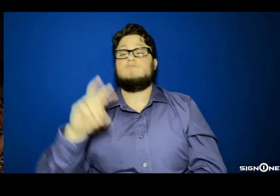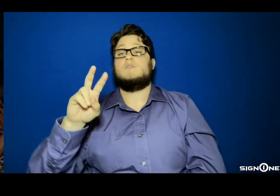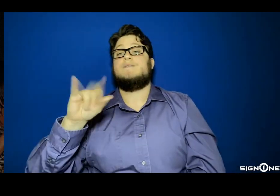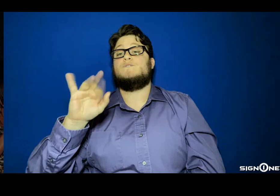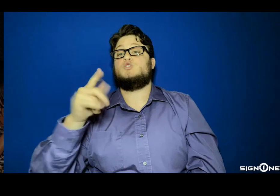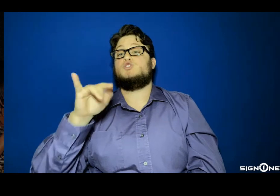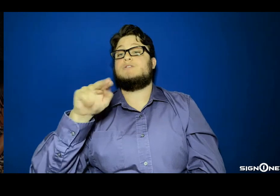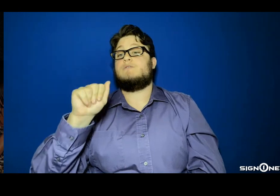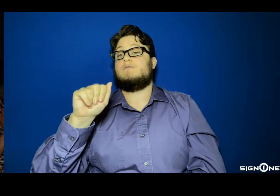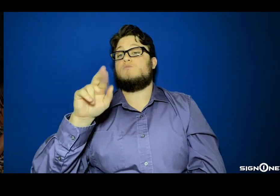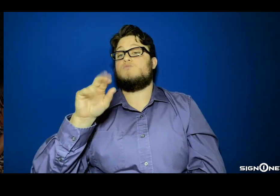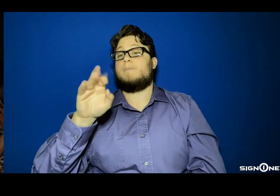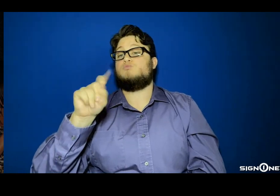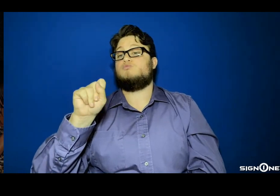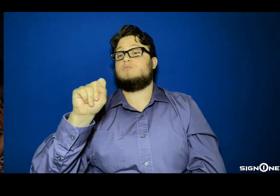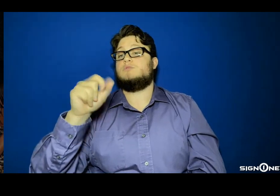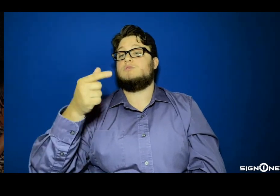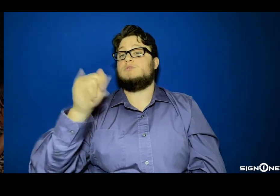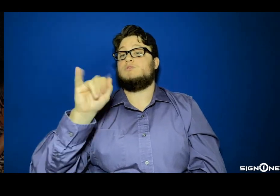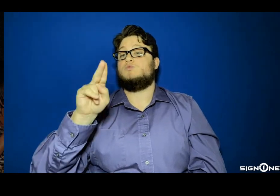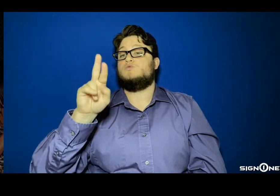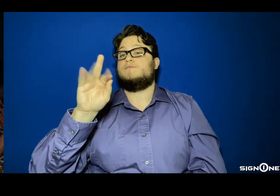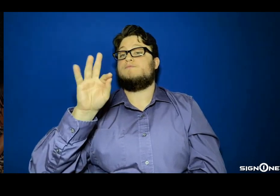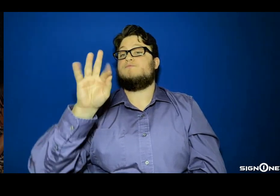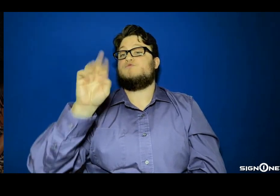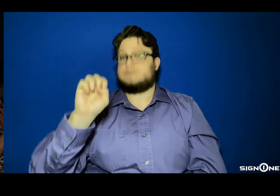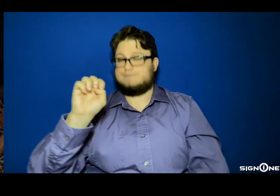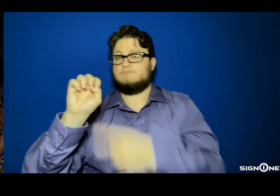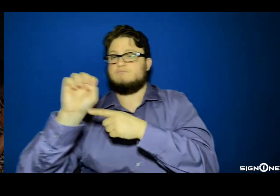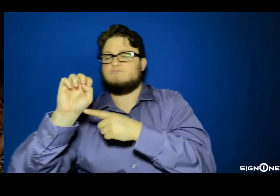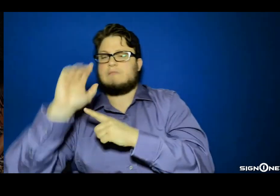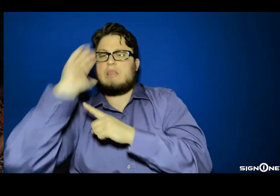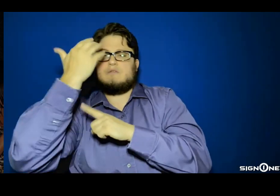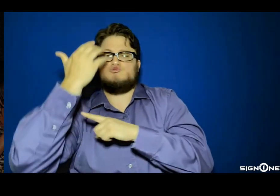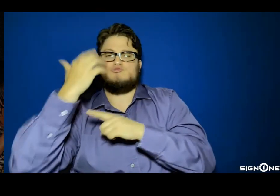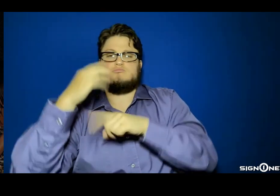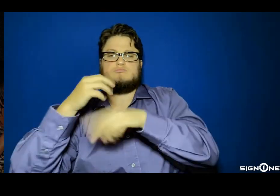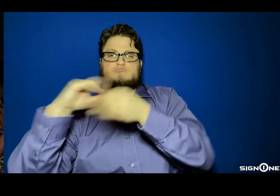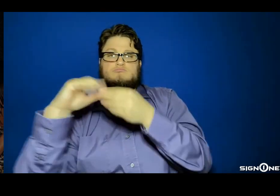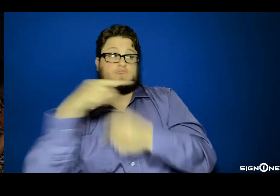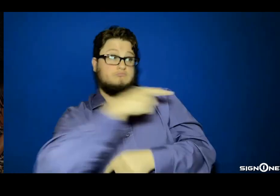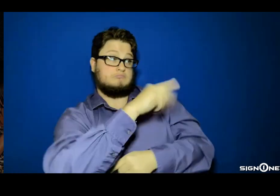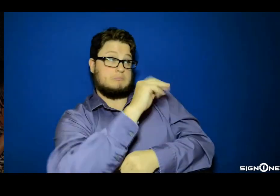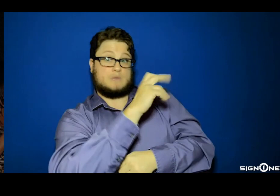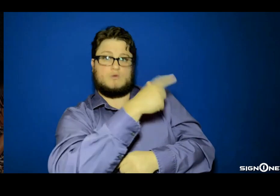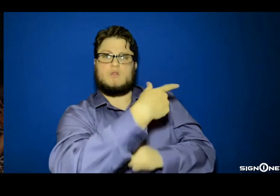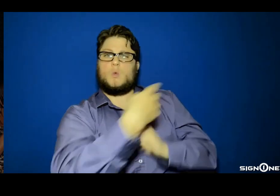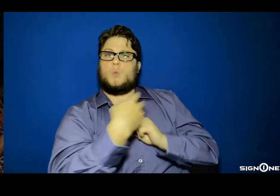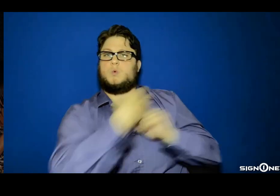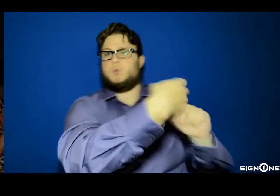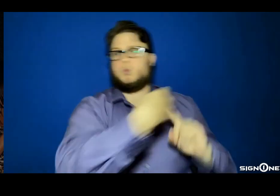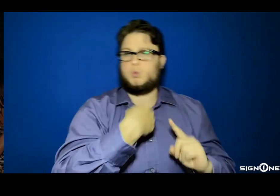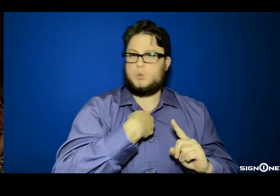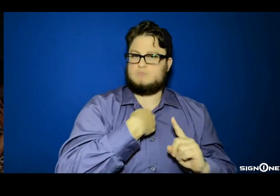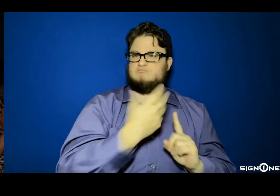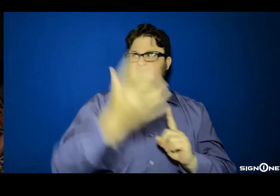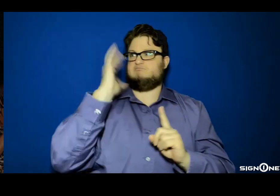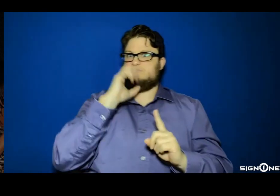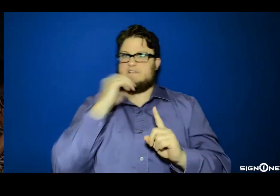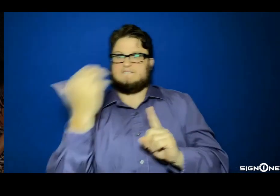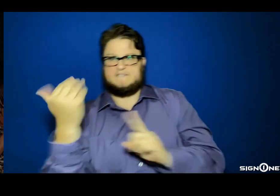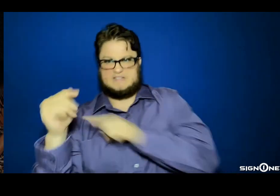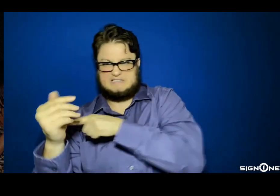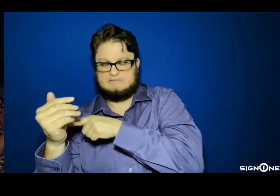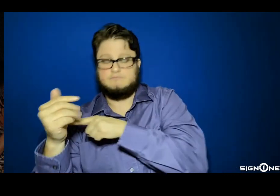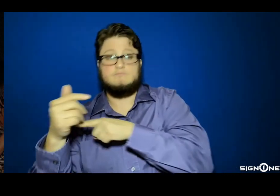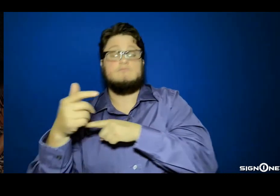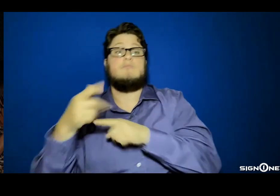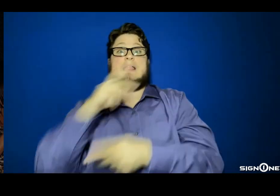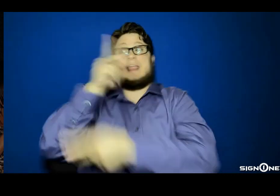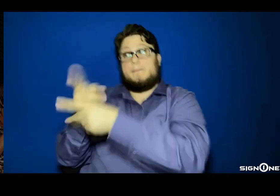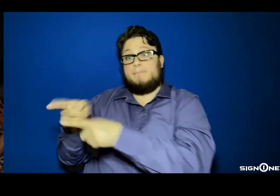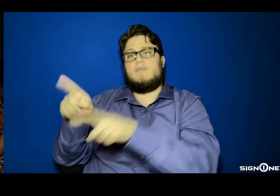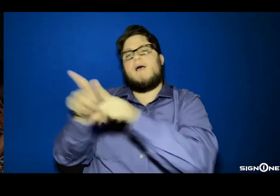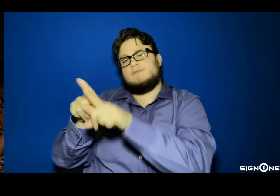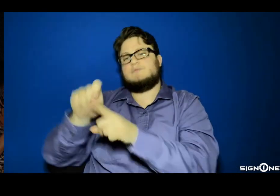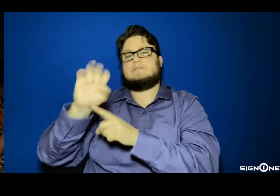Virginia Roberts Giuffre alleges Maxwell recruited her when she was 15 years old and kept her